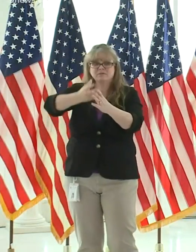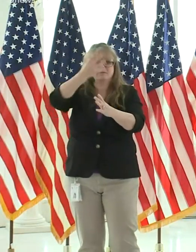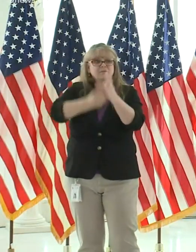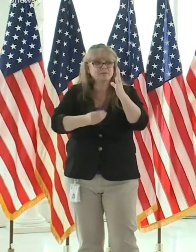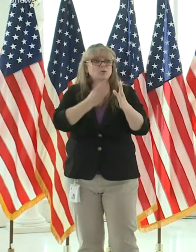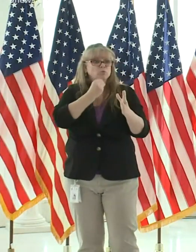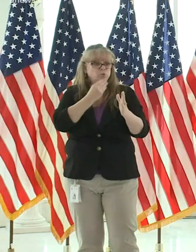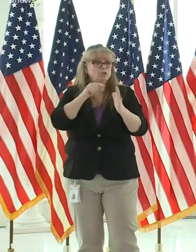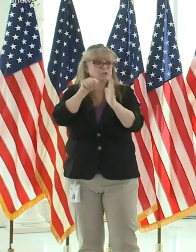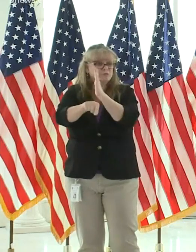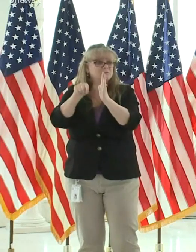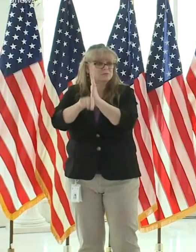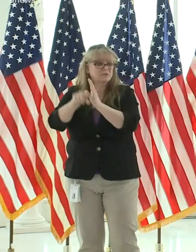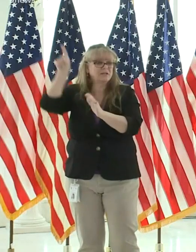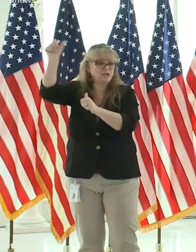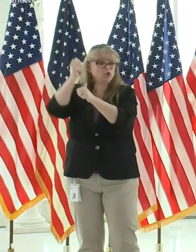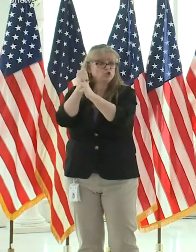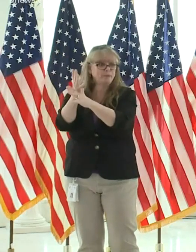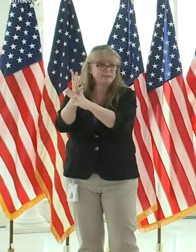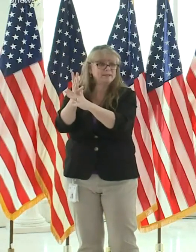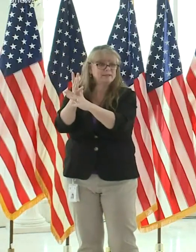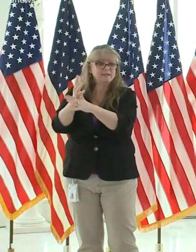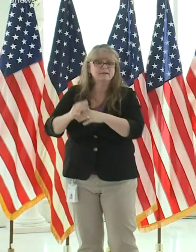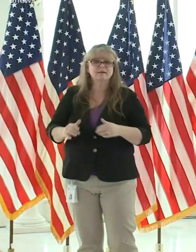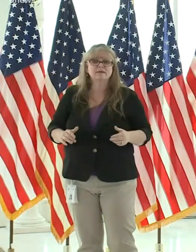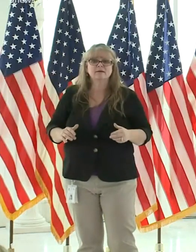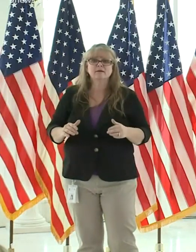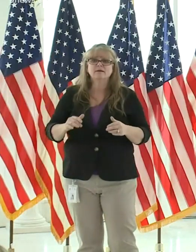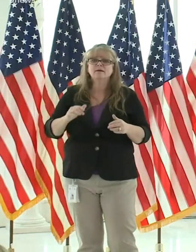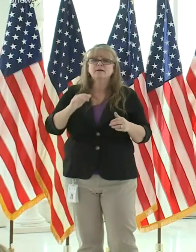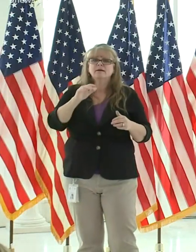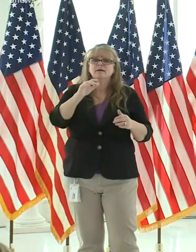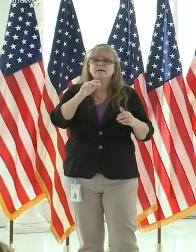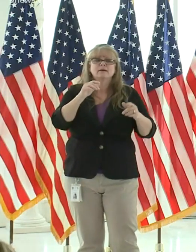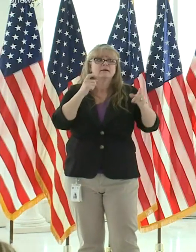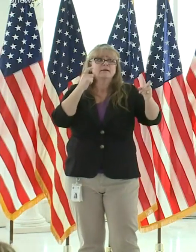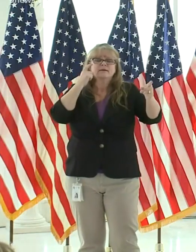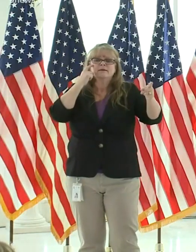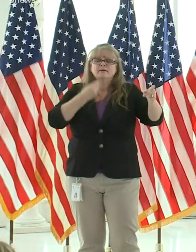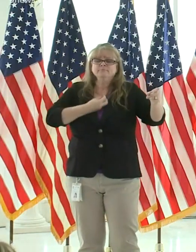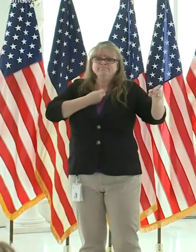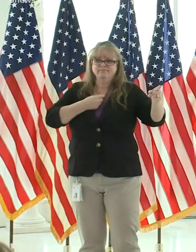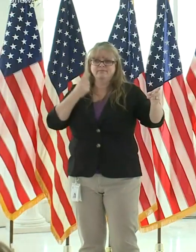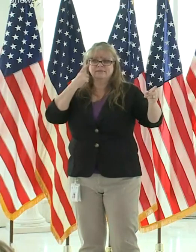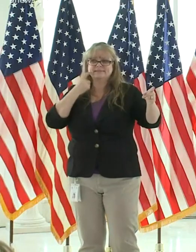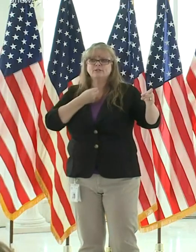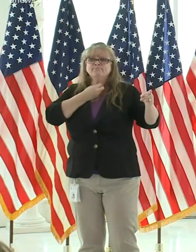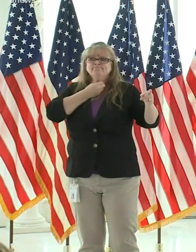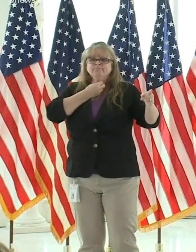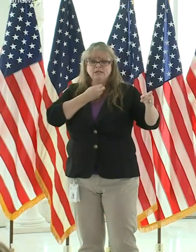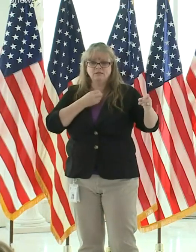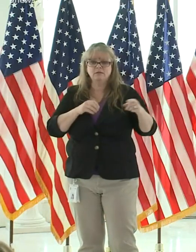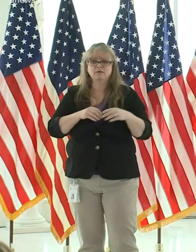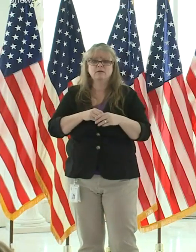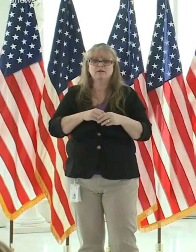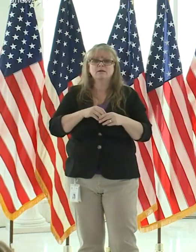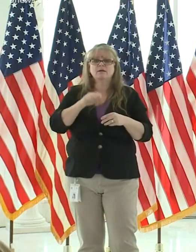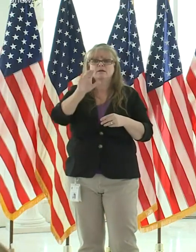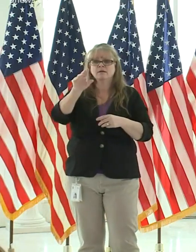EMOTION WE RARELY SEE. >> EMOTION WE RARELY SEE. >> AS EMOTION WE RARELY SEE. >> AS A EMOTION WE RARELY SEE. >> AS A JEWISH EMOTION WE RARELY SEE. >> AS A JEWISH AMERICAN EMOTION WE RARELY SEE. >> AS A JEWISH AMERICAN WHO AS A JEWISH AMERICAN WHO AS A JEWISH AMERICAN WHO LOST AS A JEWISH AMERICAN WHO LOST FAMILY AS A JEWISH AMERICAN WHO LOST FAMILY IN AS A JEWISH AMERICAN WHO LOST FAMILY IN THE AS A JEWISH AMERICAN WHO LOST FAMILY IN THE HOLOCAUST LOST FAMILY IN THE HOLOCAUST LOST FAMILY IN THE HOLOCAUST I'M LOST FAMILY IN THE HOLOCAUST I'M OFFENDED LOST FAMILY IN THE HOLOCAUST I'M OFFENDED BY LOST FAMILY IN THE HOLOCAUST I'M OFFENDED BY ANY LOST FAMILY IN THE HOLOCAUST I'M OFFENDED BY ANY COMPARISON I'M OFFENDED BY ANY COMPARISON I'M OFFENDED BY ANY COMPARISON TO I'M OFFENDED BY ANY COMPARISON TO NAZIISM. TO NAZIISM.